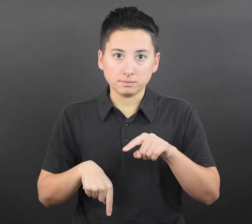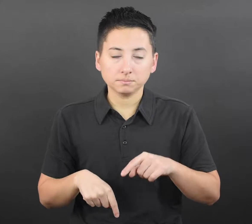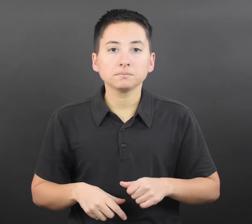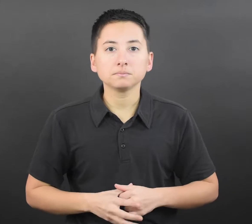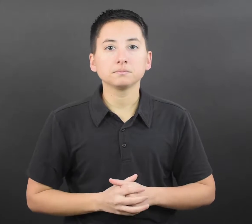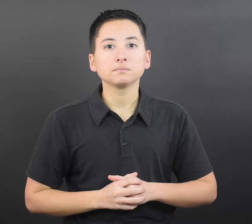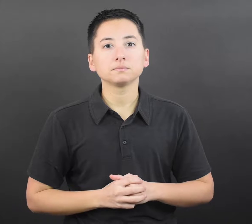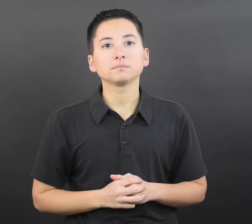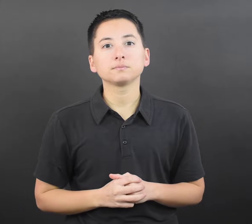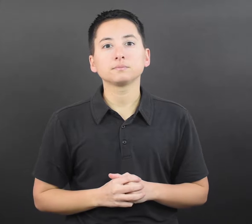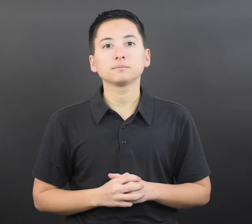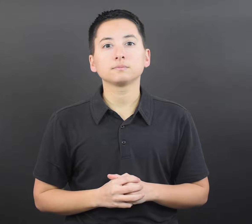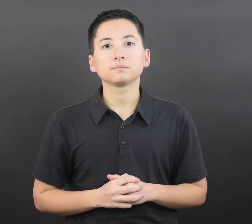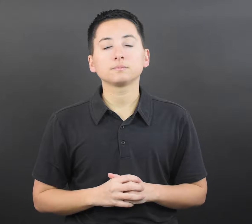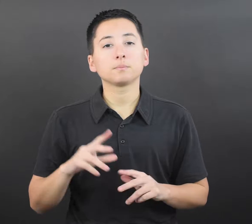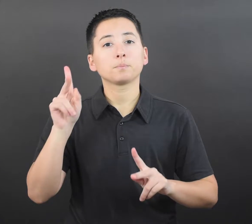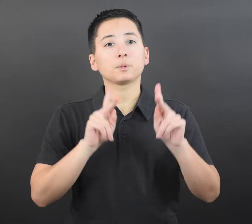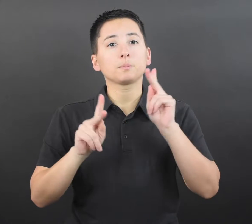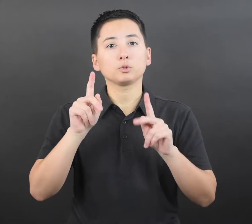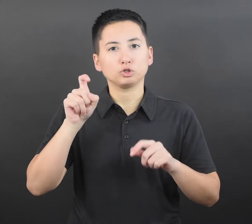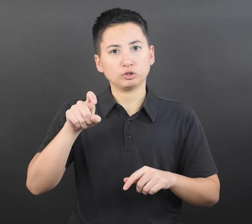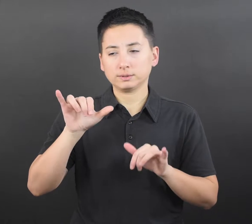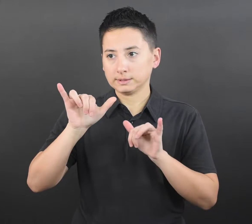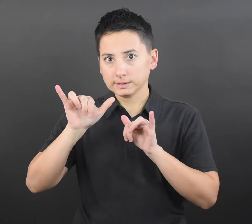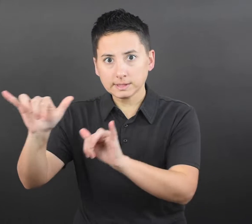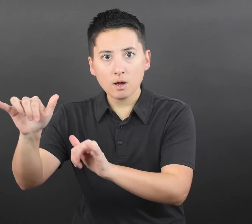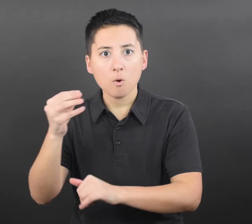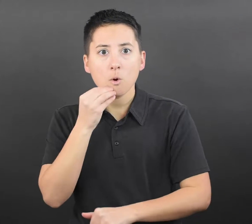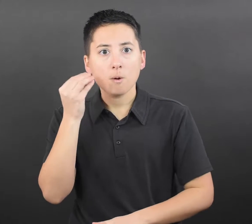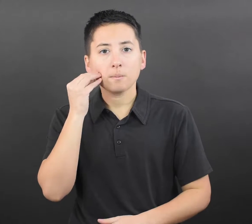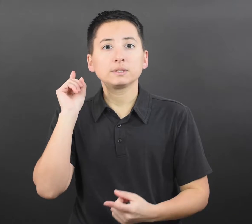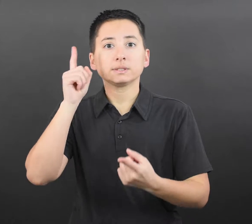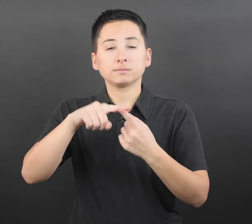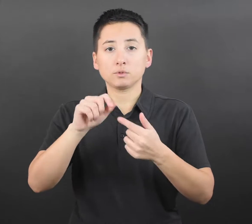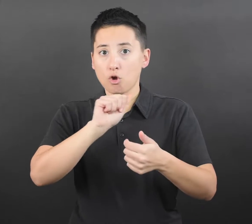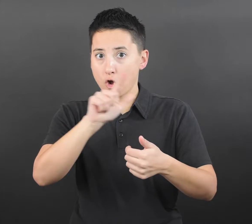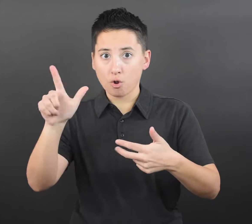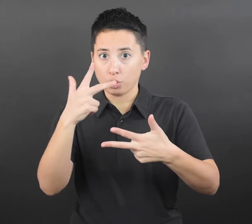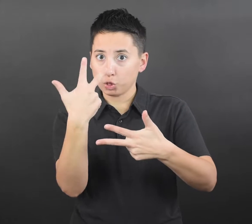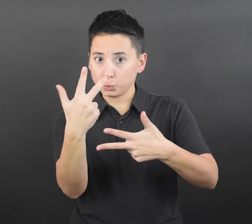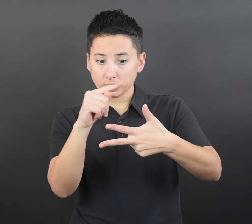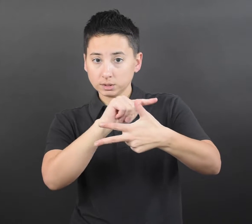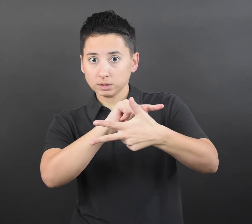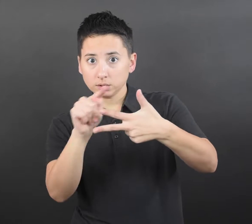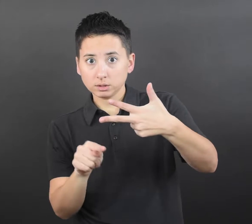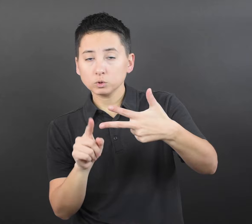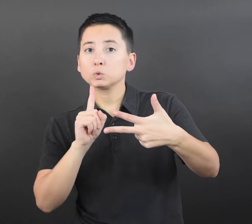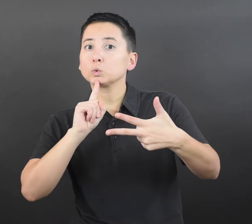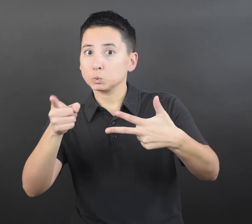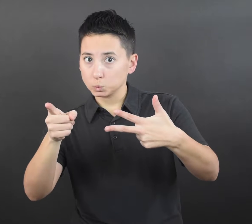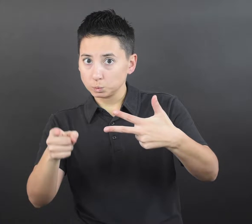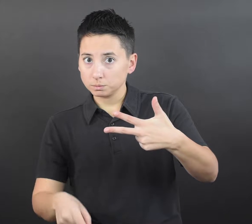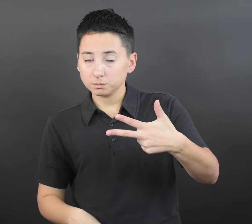even at home (unless they are under age 2 or unable to consistently wear a mask).